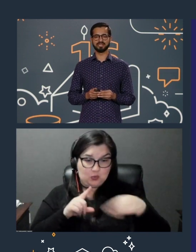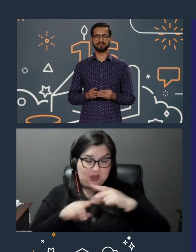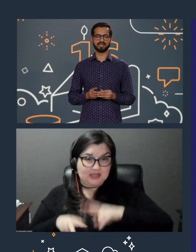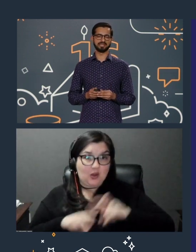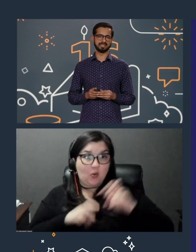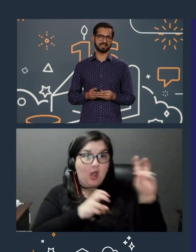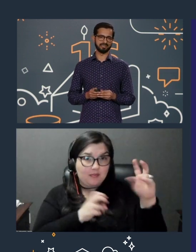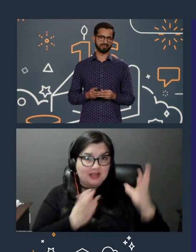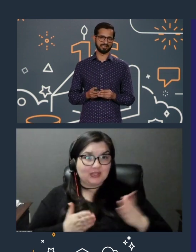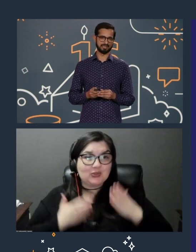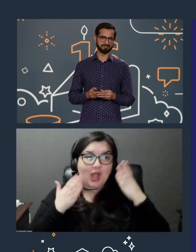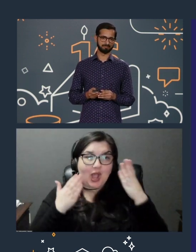end-to-end data integrity.